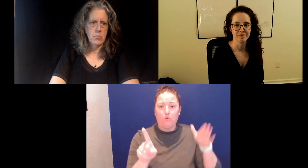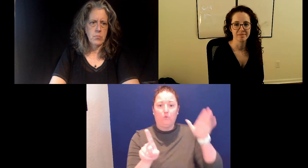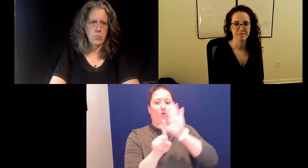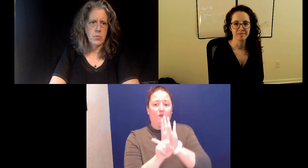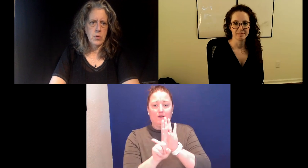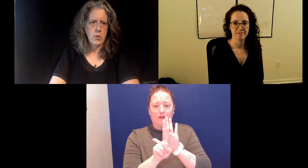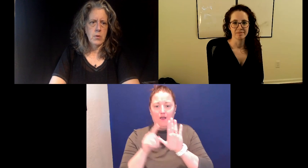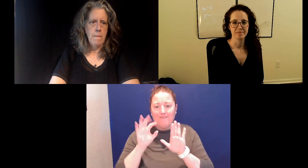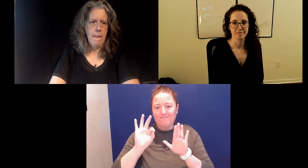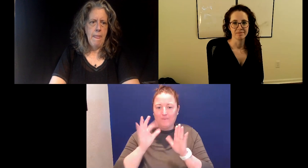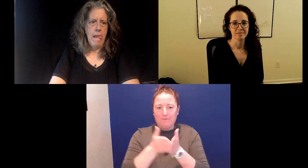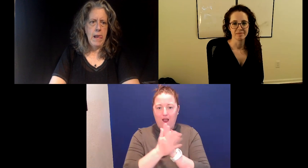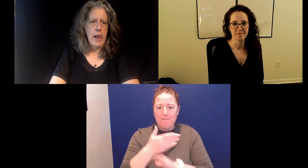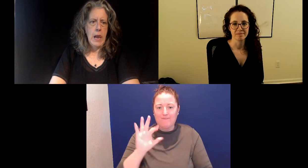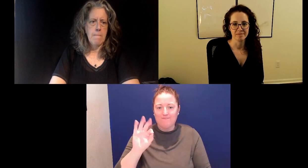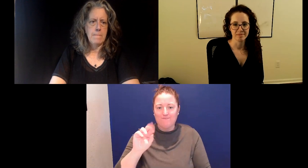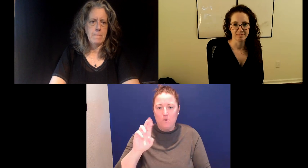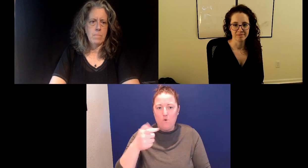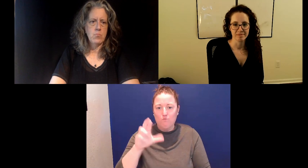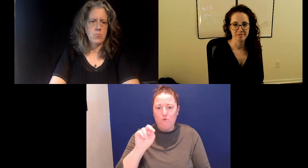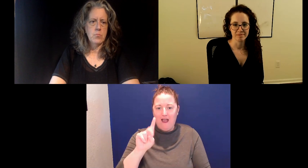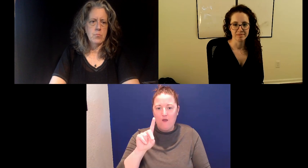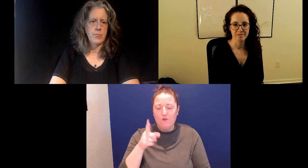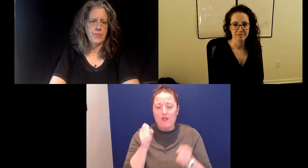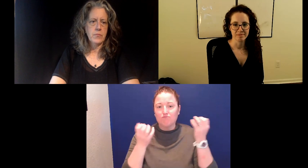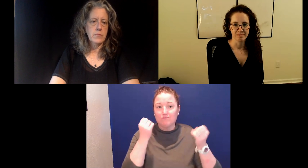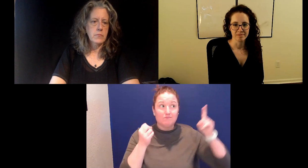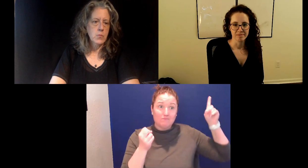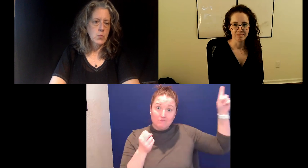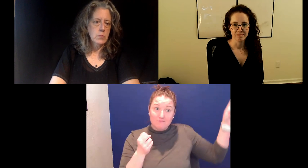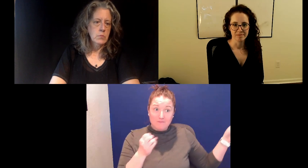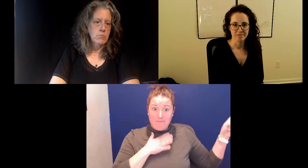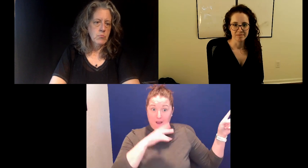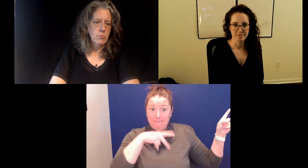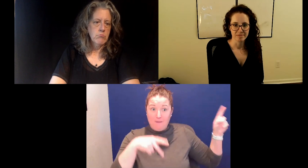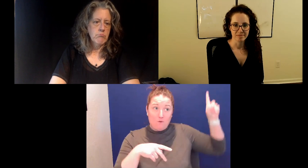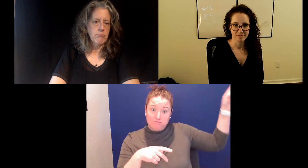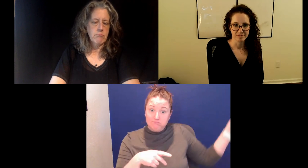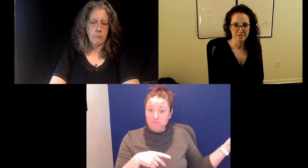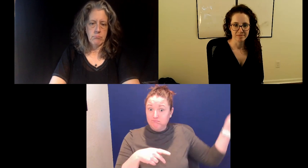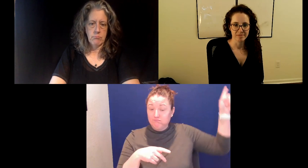if you are using your powerpoint and on the background you have you have it formatted where